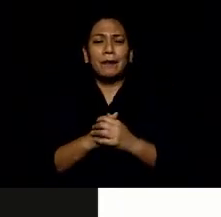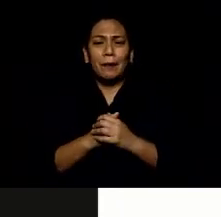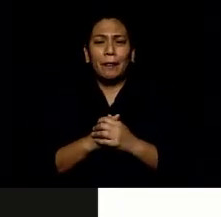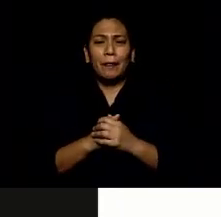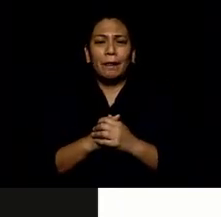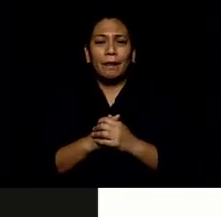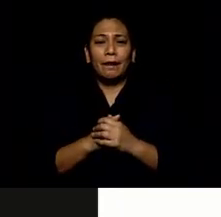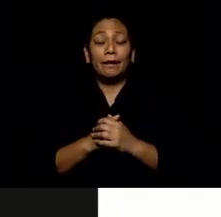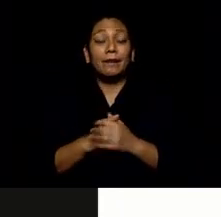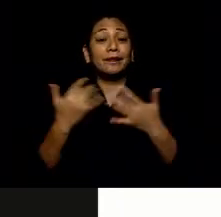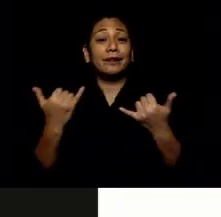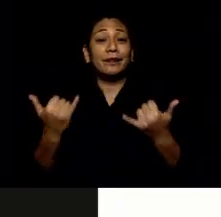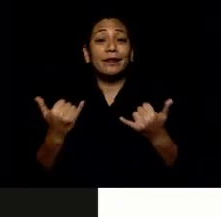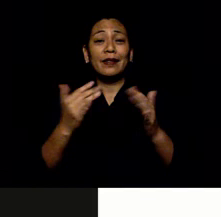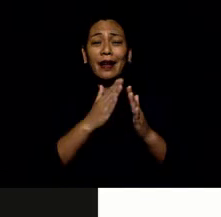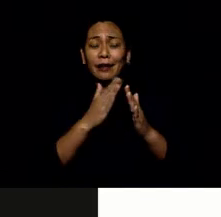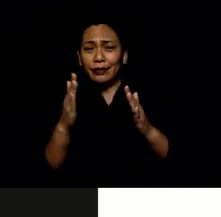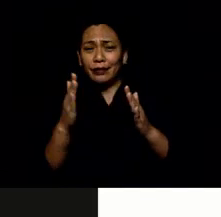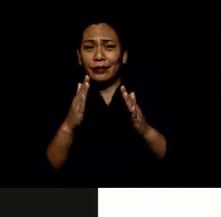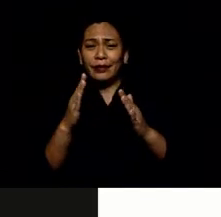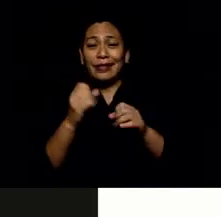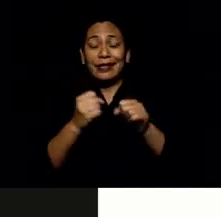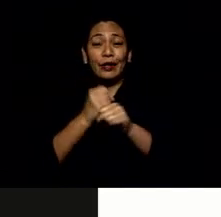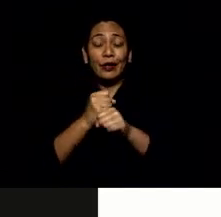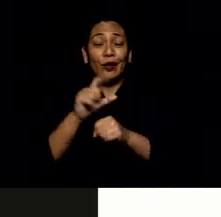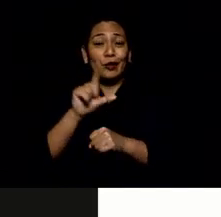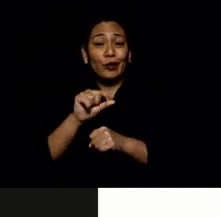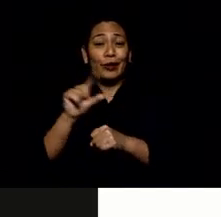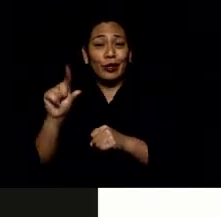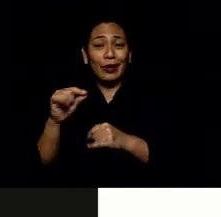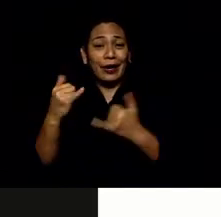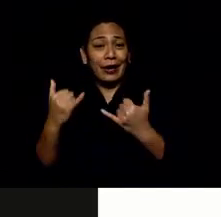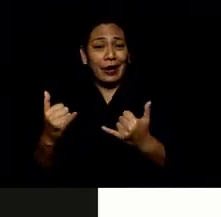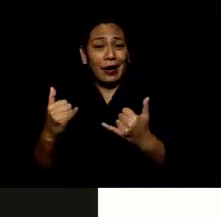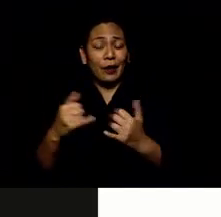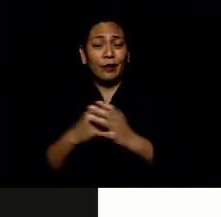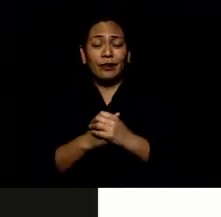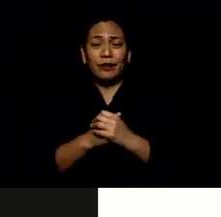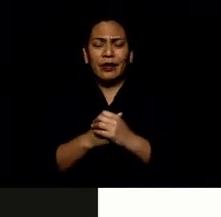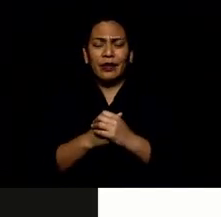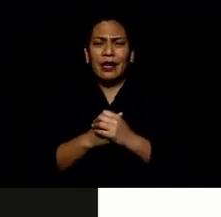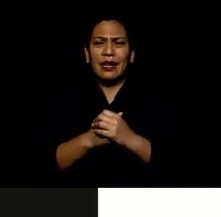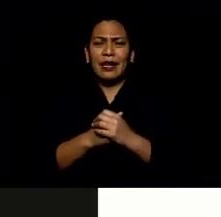So here we are at about 2020,and we're at this point where it